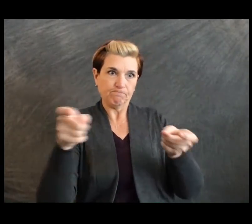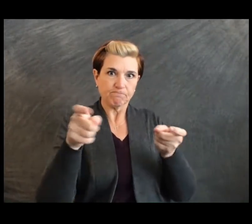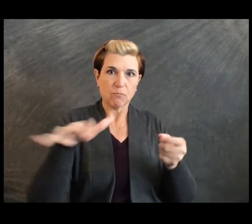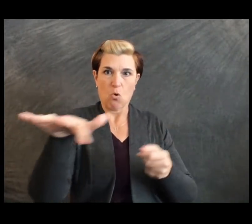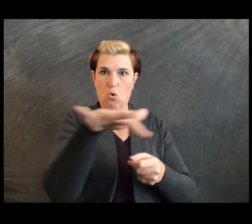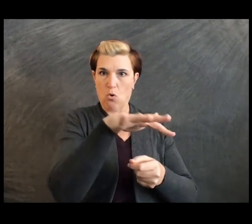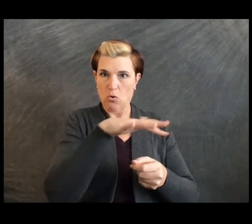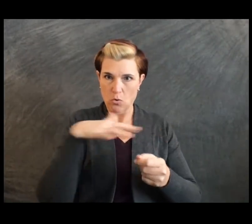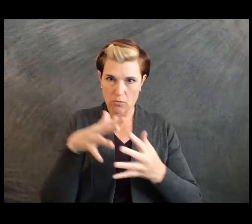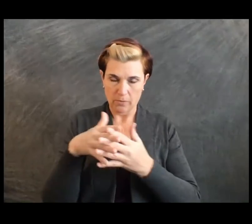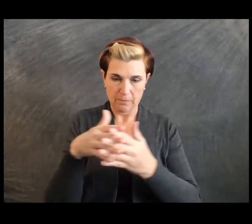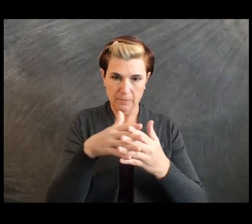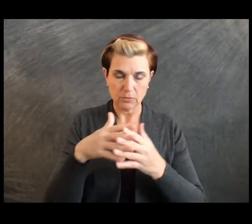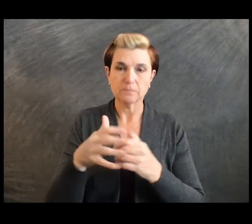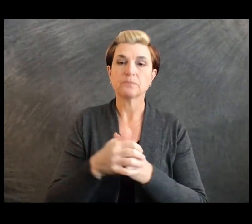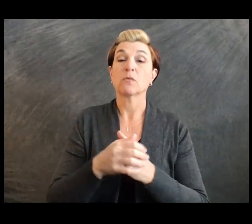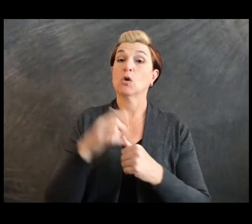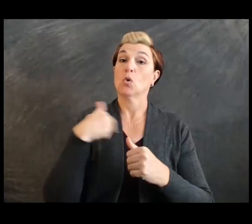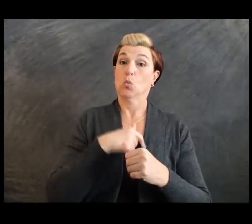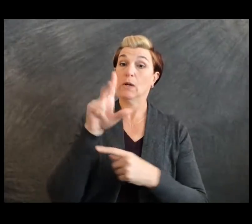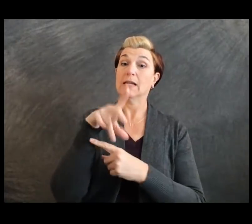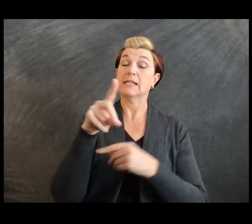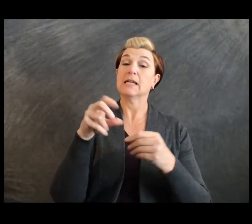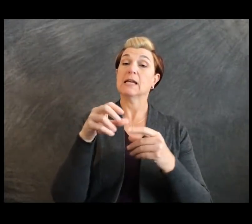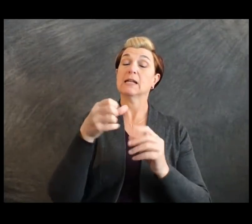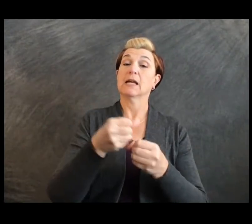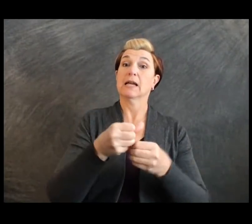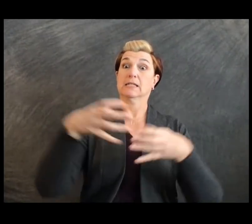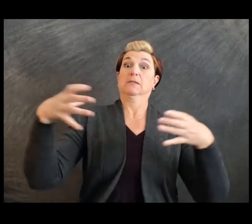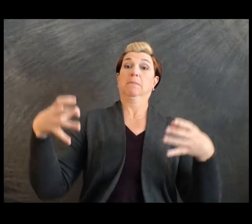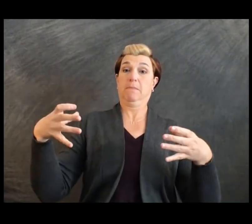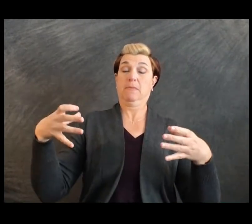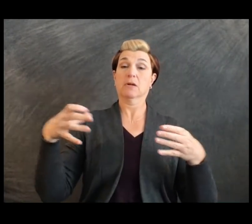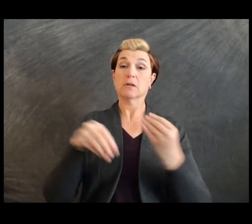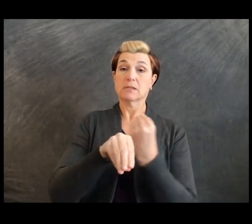Americans can see a doctor without leaving home something which more and